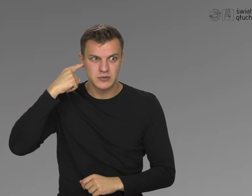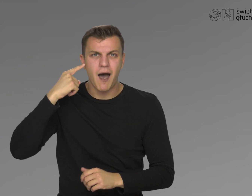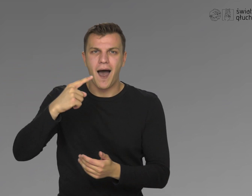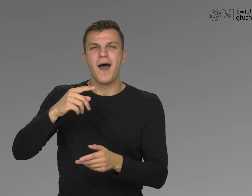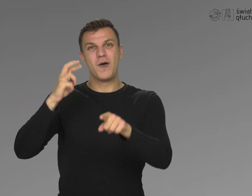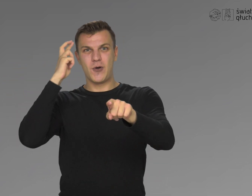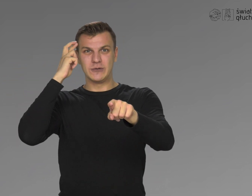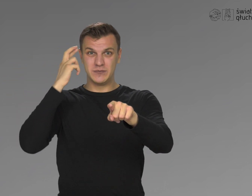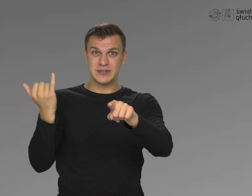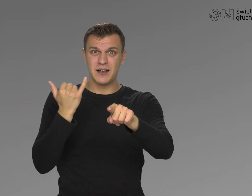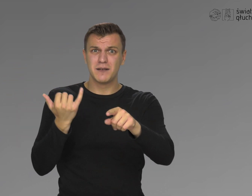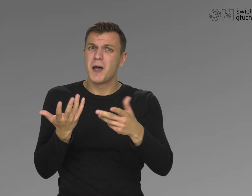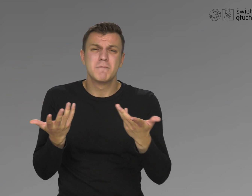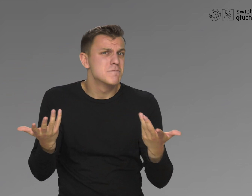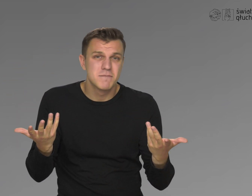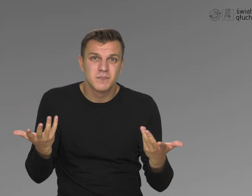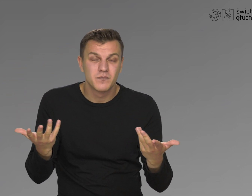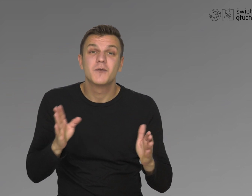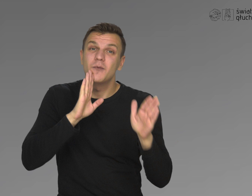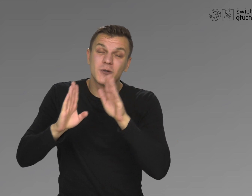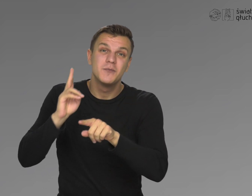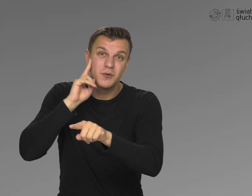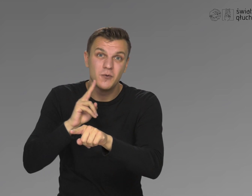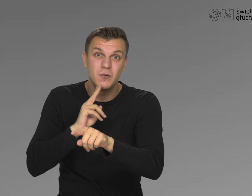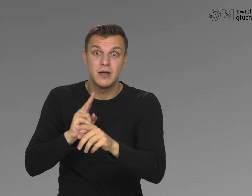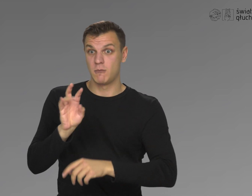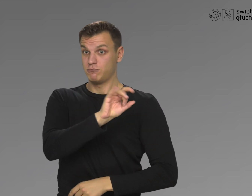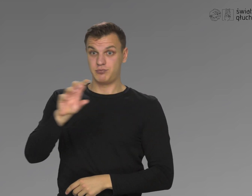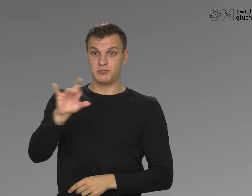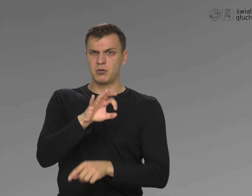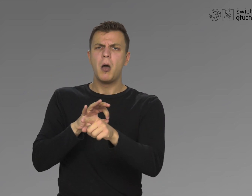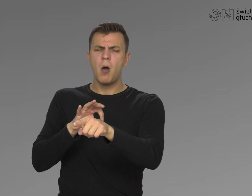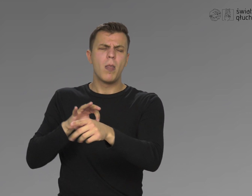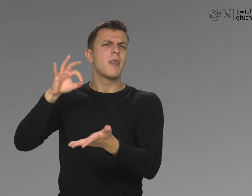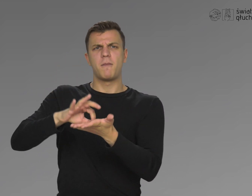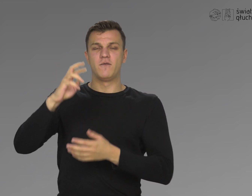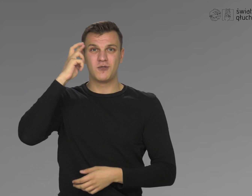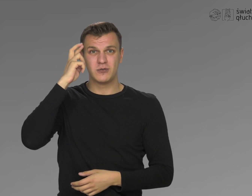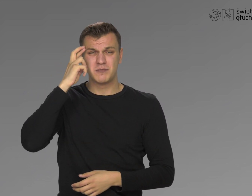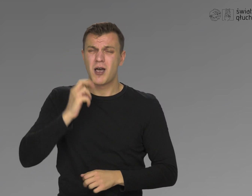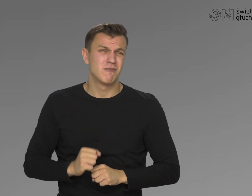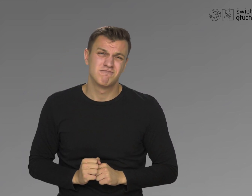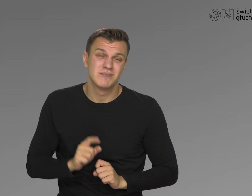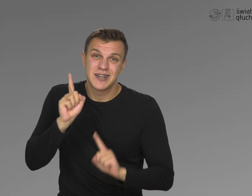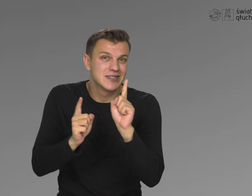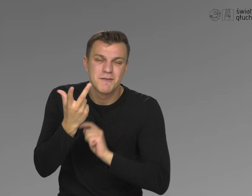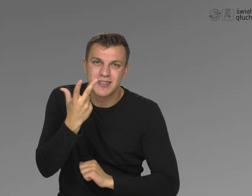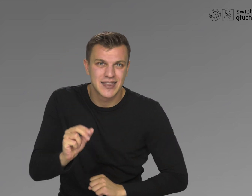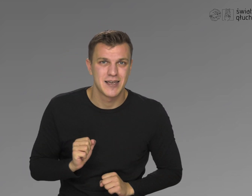you hear it, but that doesn’t mean you understand it. It’s the same for Deaf people — fingerspelling a word doesn’t guarantee the Deaf person will understand it. Sometimes, they won’t.